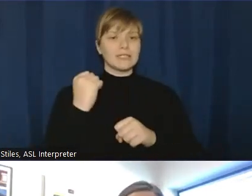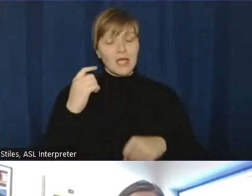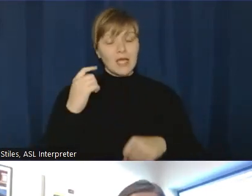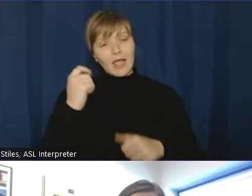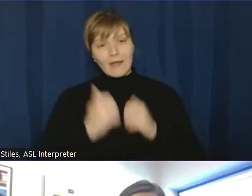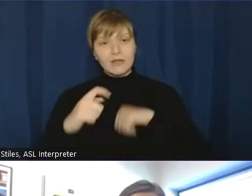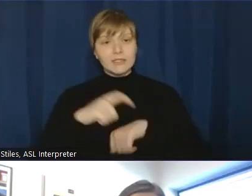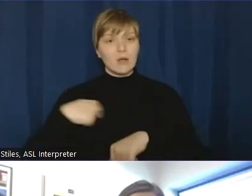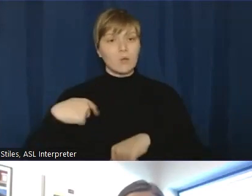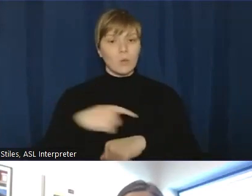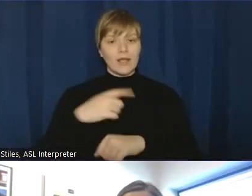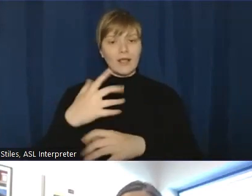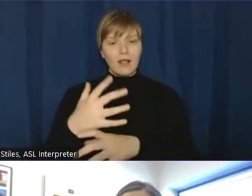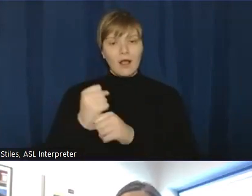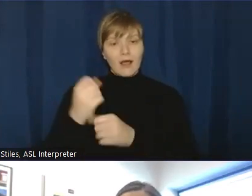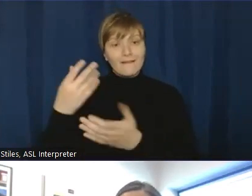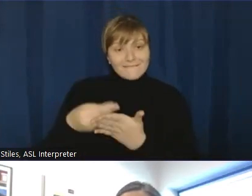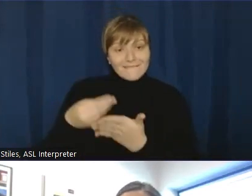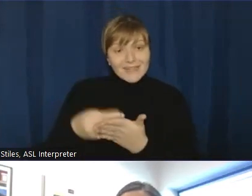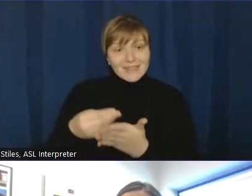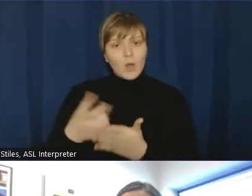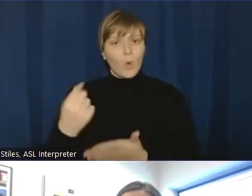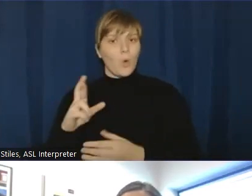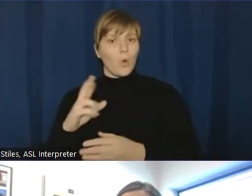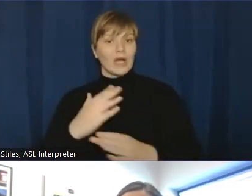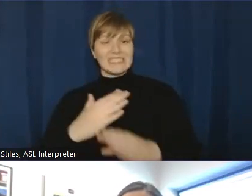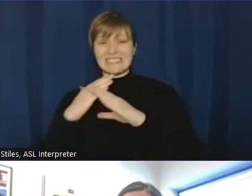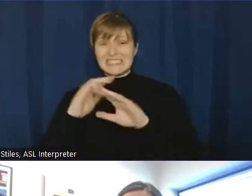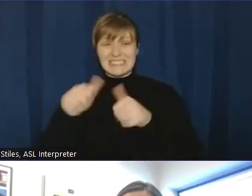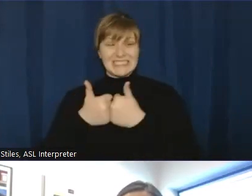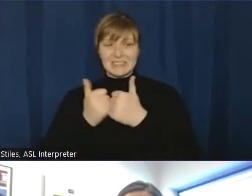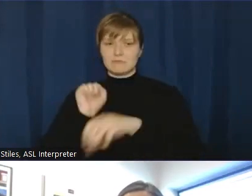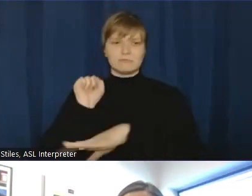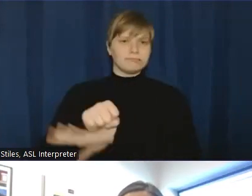really sent it out to everybody, get them excited about the project and just pushing it forward.